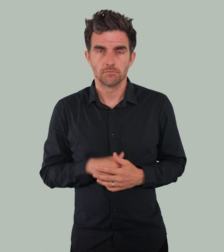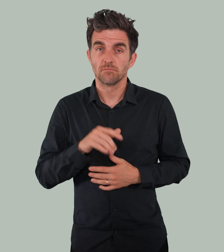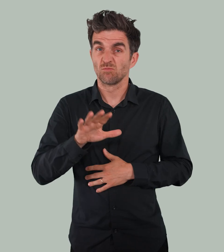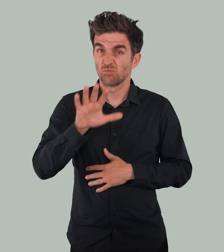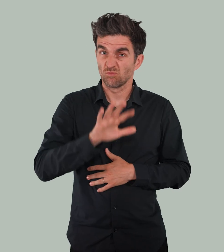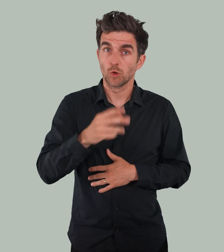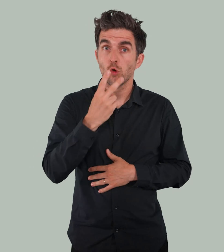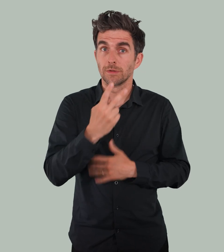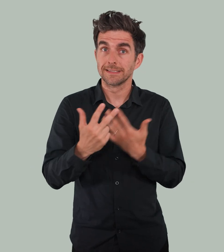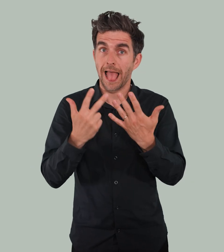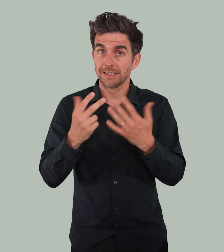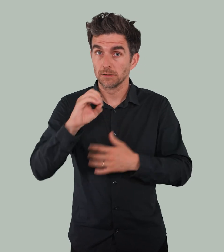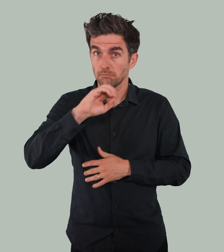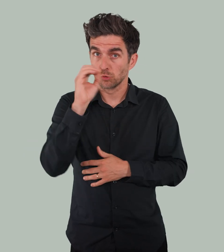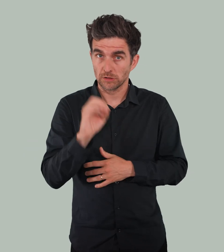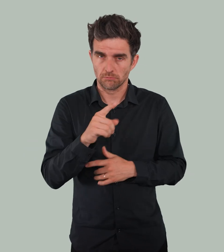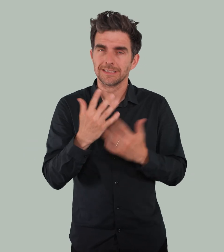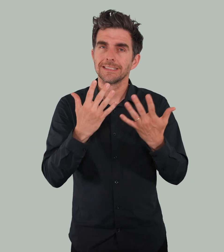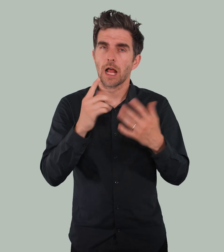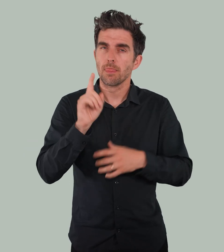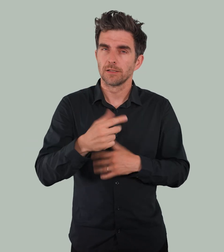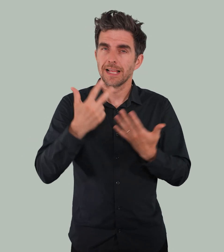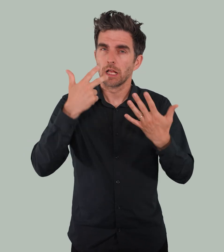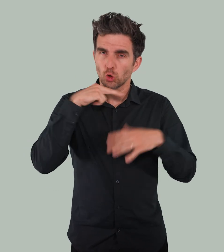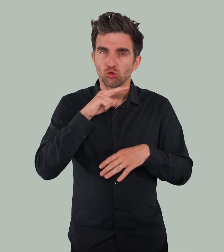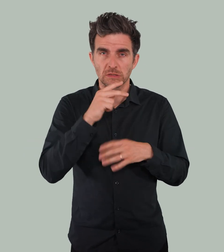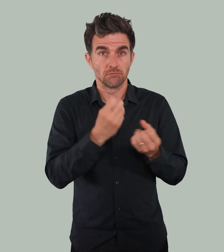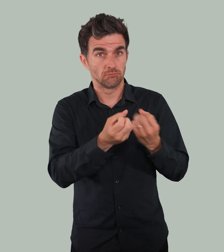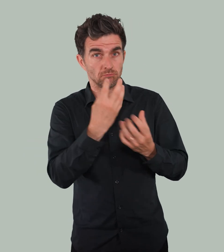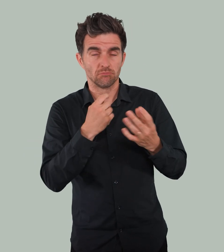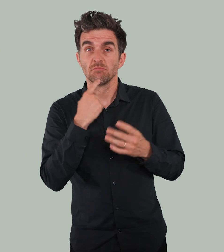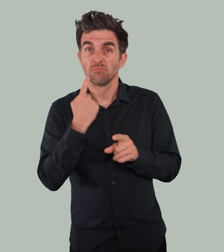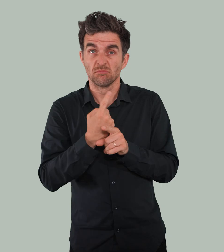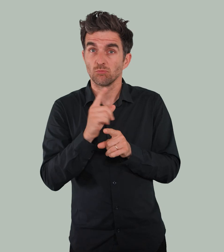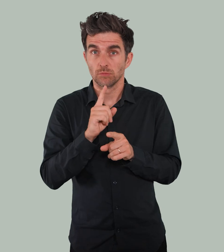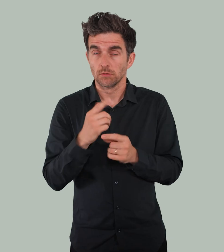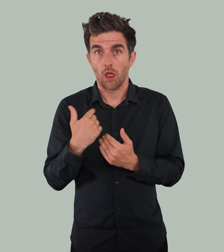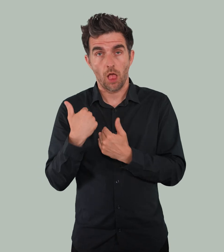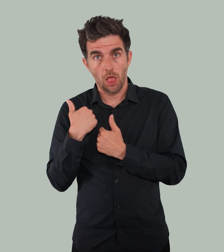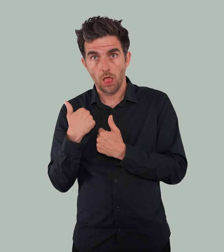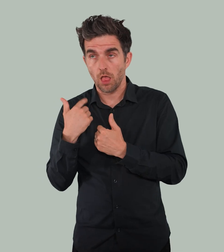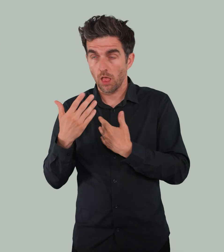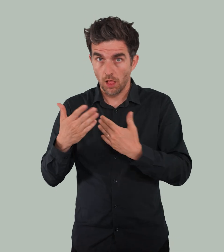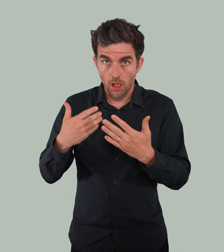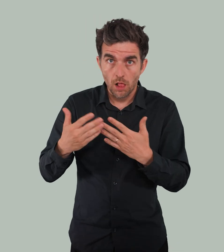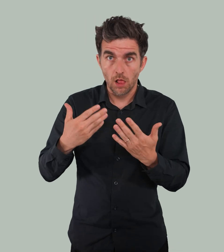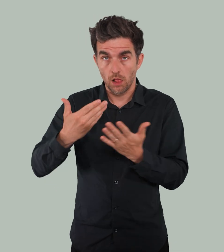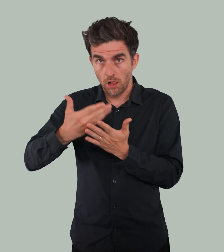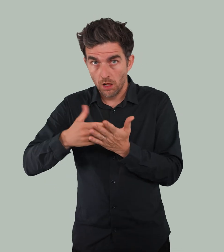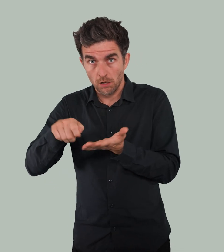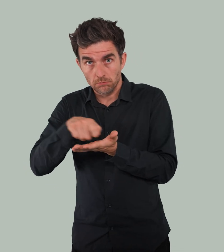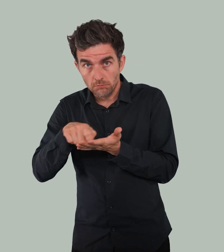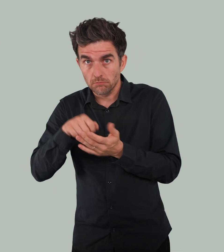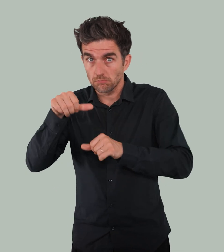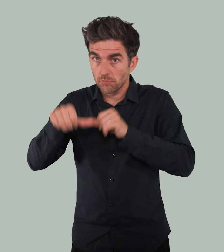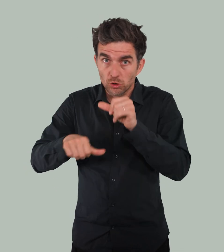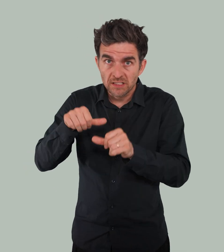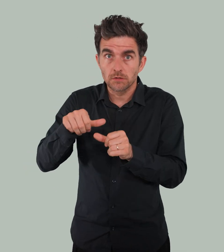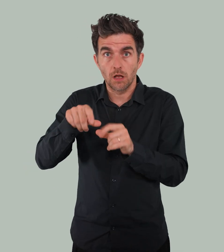Around 28% (~10,800) refer to the administrative burden of the process,